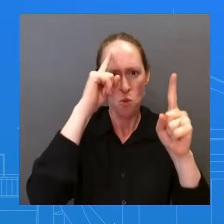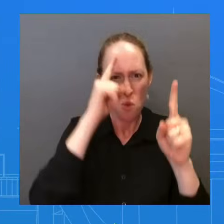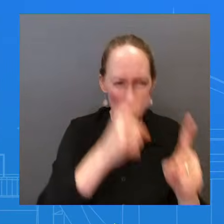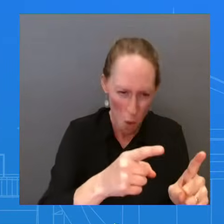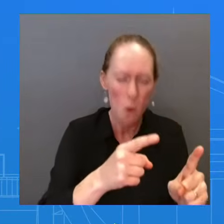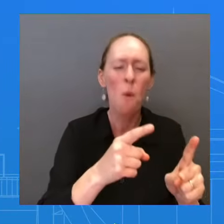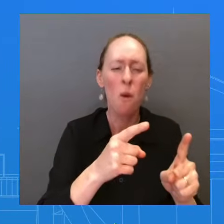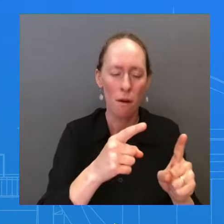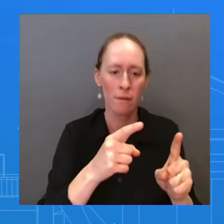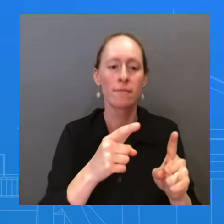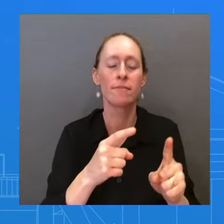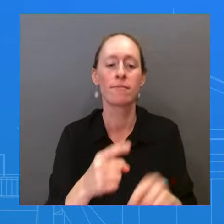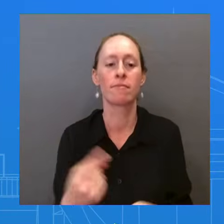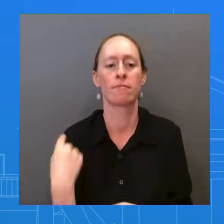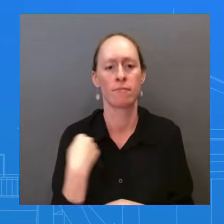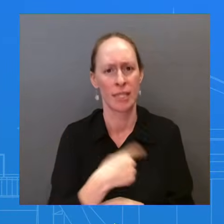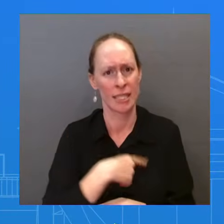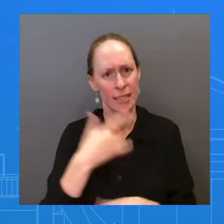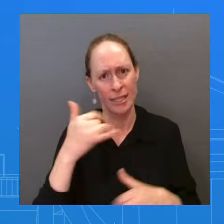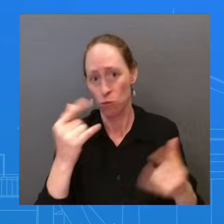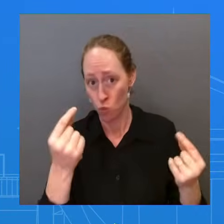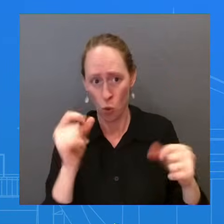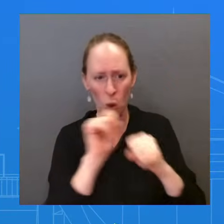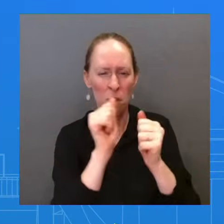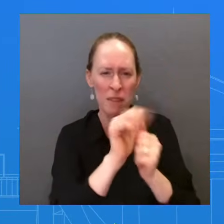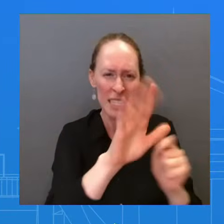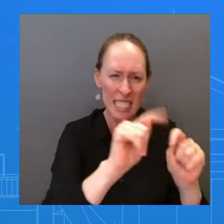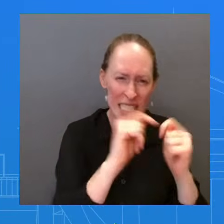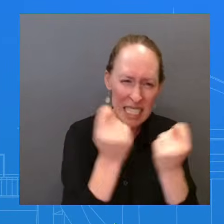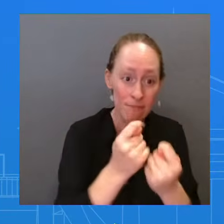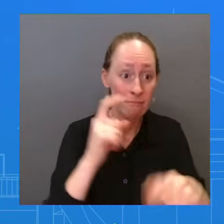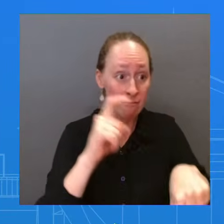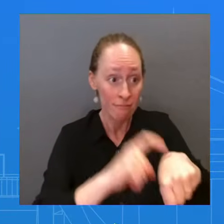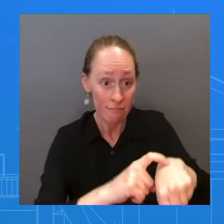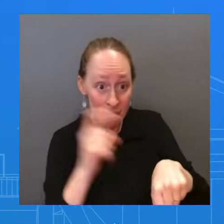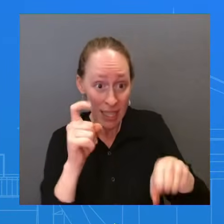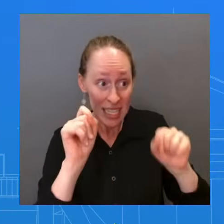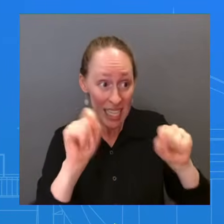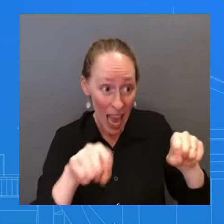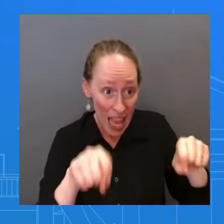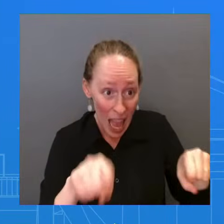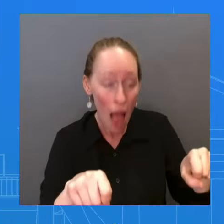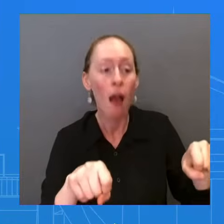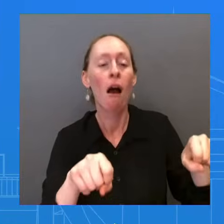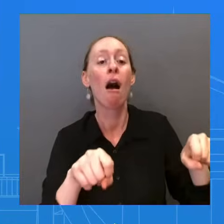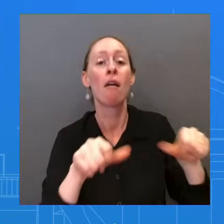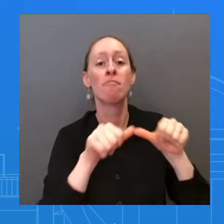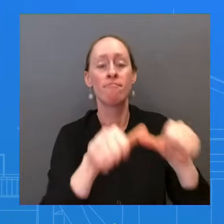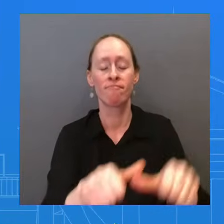if that can't be operationalized and move forward. Ms. Jean-Pierre: All right, two more and then I'll let John go. The Press: One more? The Press: Far back? Ms. Jean-Pierre: Go ahead. The Press: Thanks, Karine.